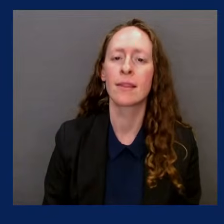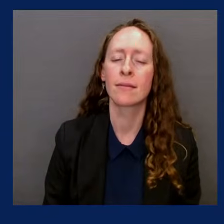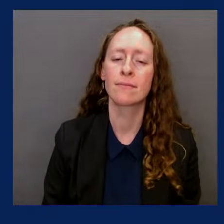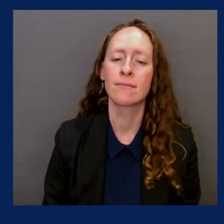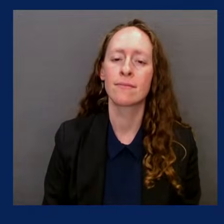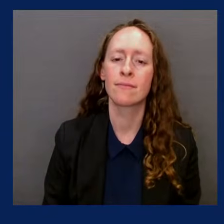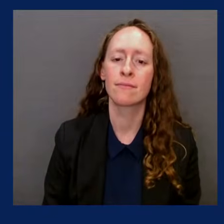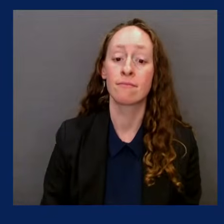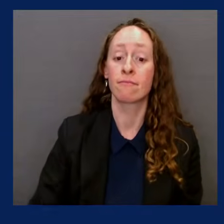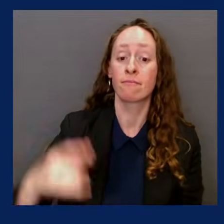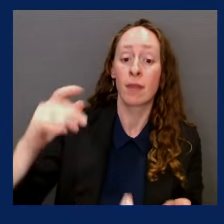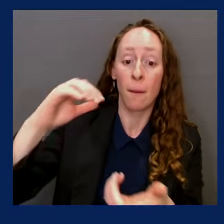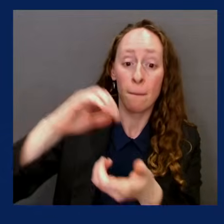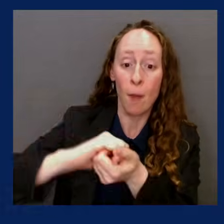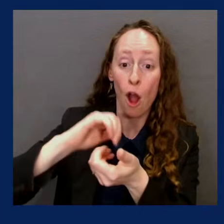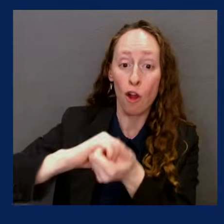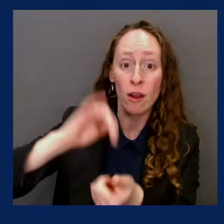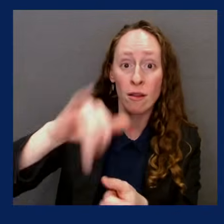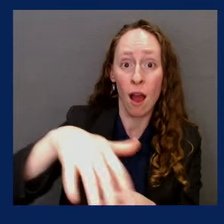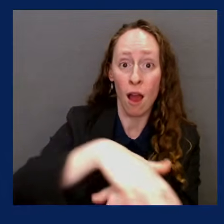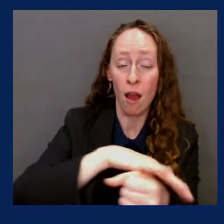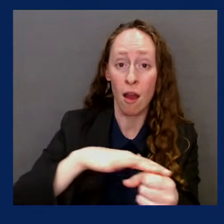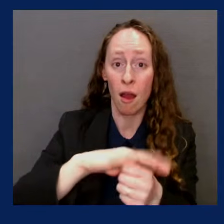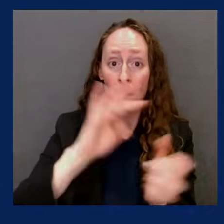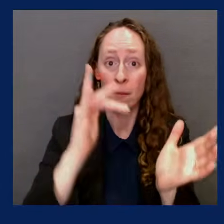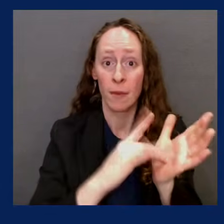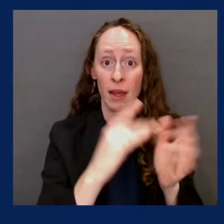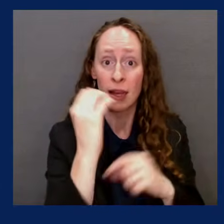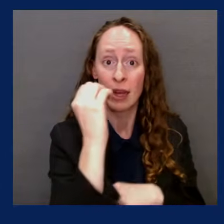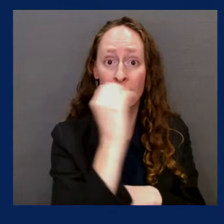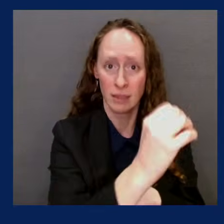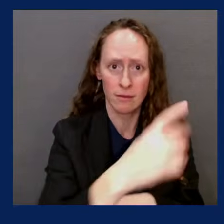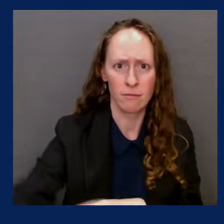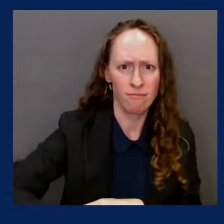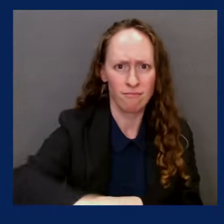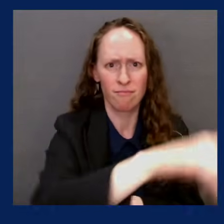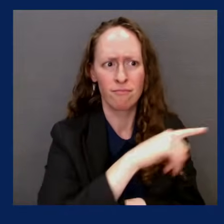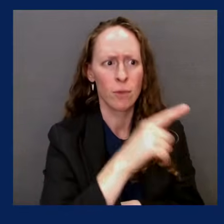including American citizens behind -- left behind and held by Hamas